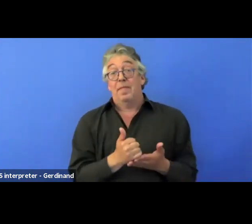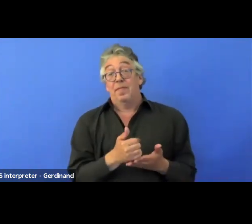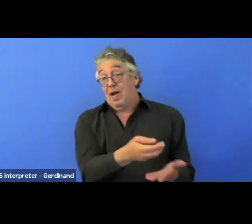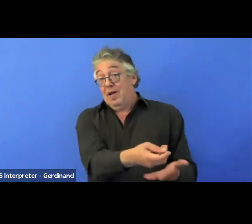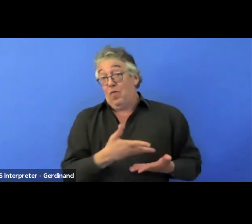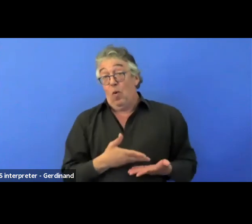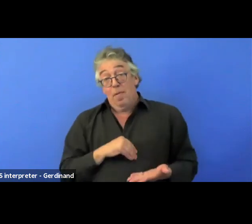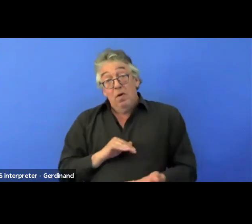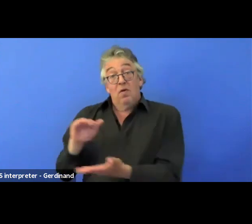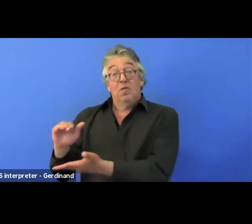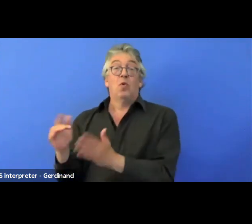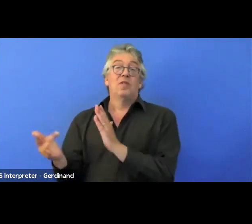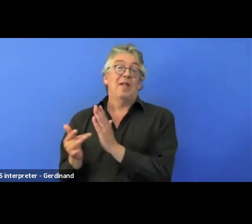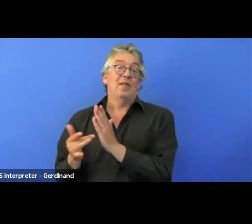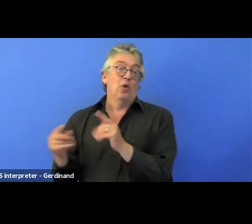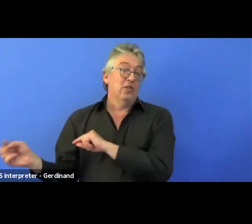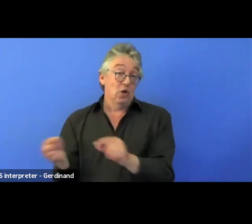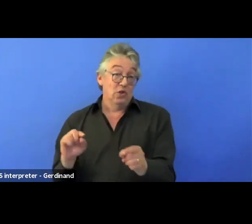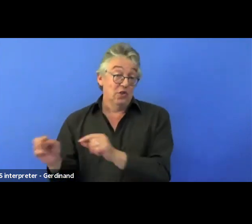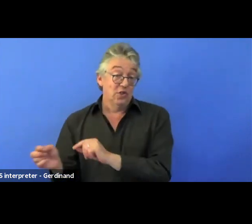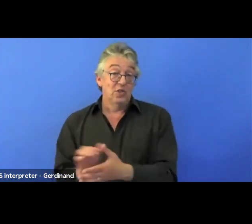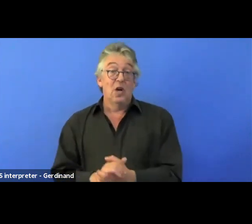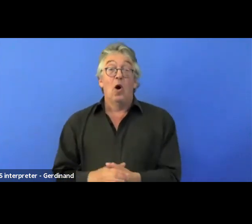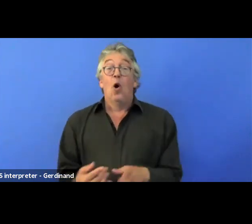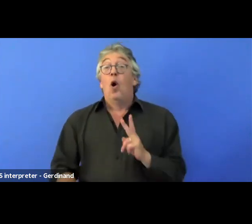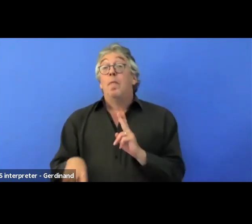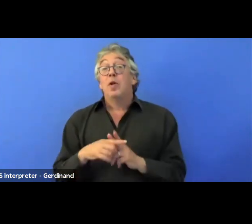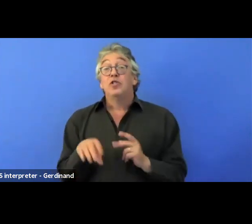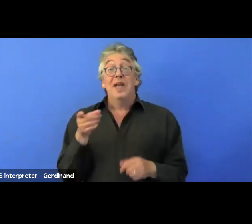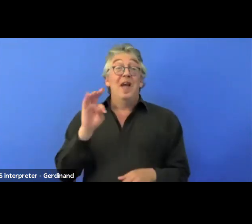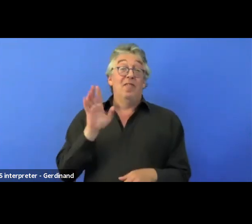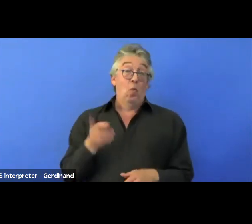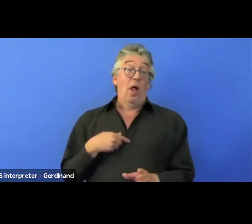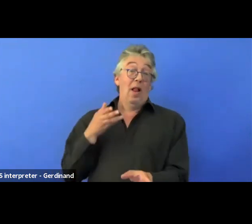We will keep on participating in events and workshops about these issues.